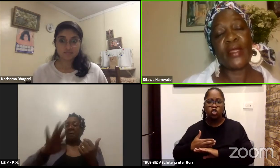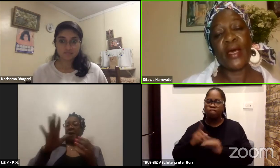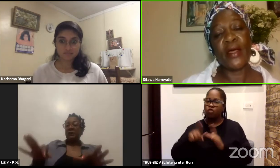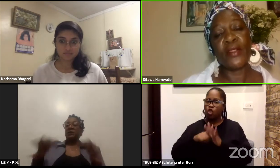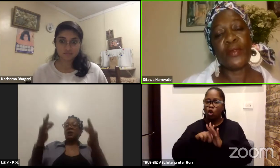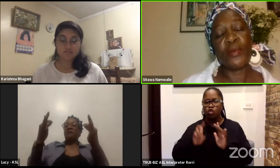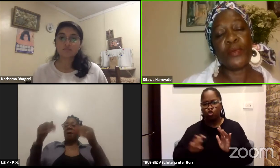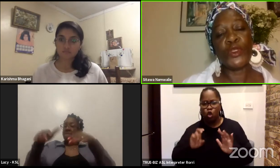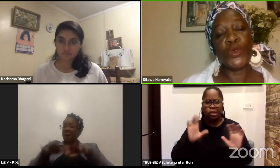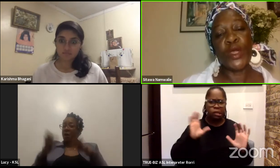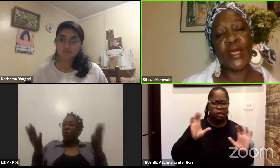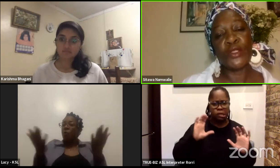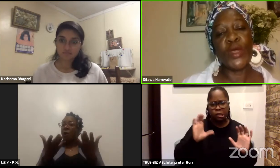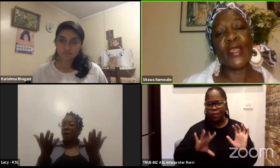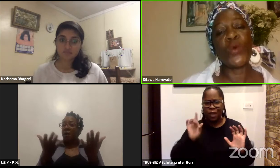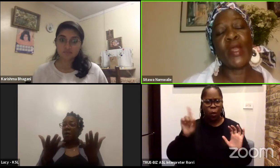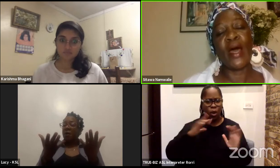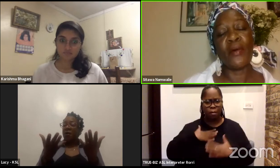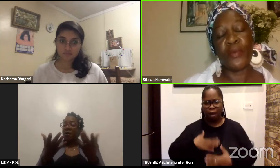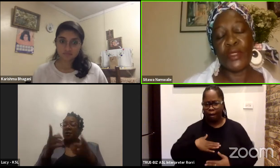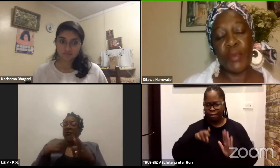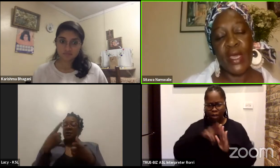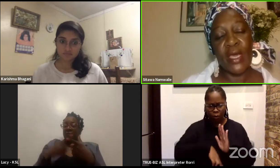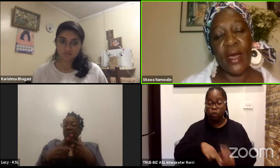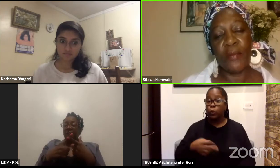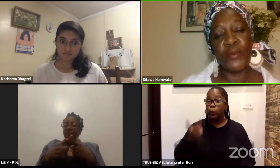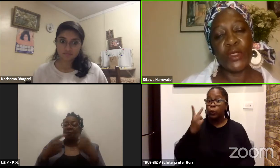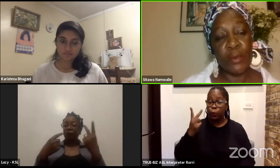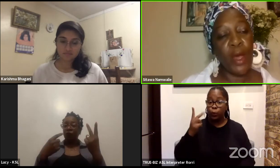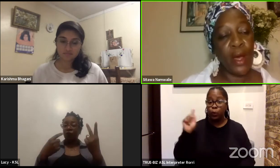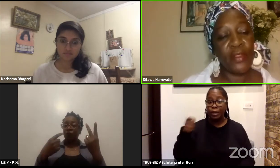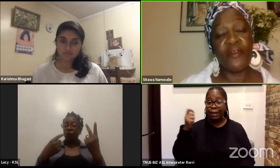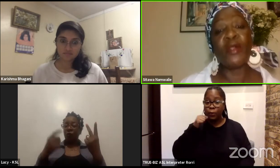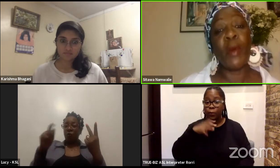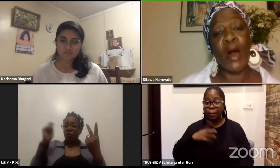and two Kenyan women are making the film about that.